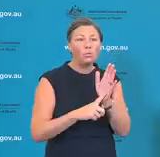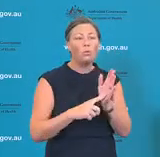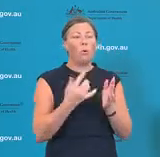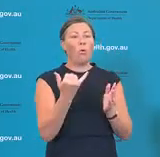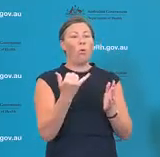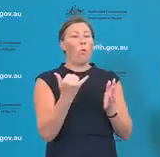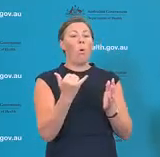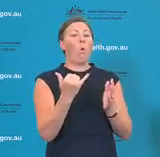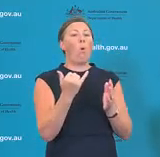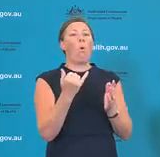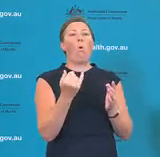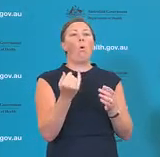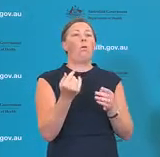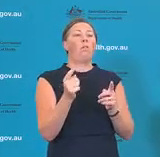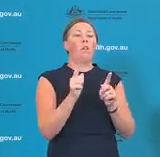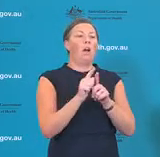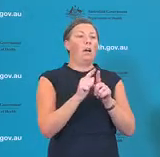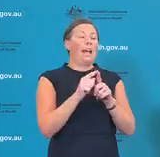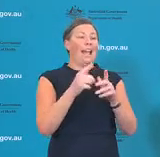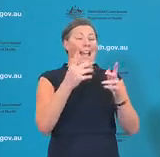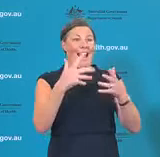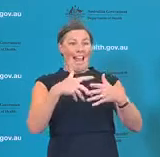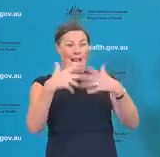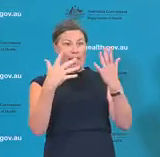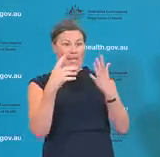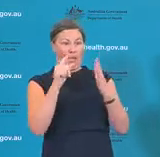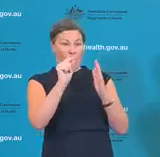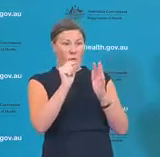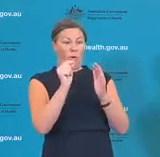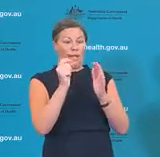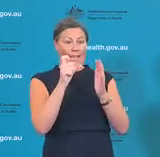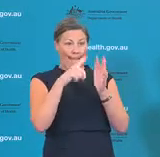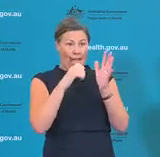part of a bank or an agency, you do have a responsibility to tell your employee